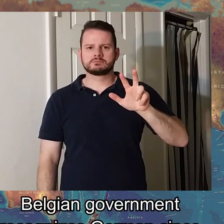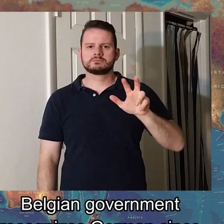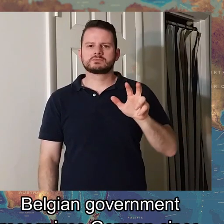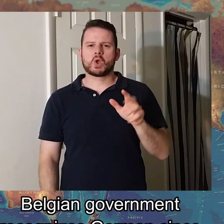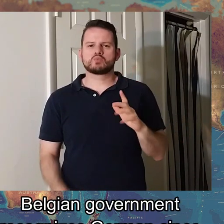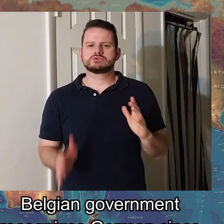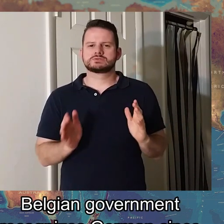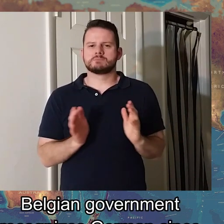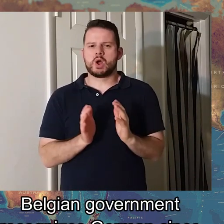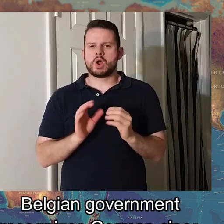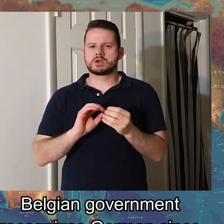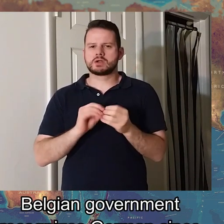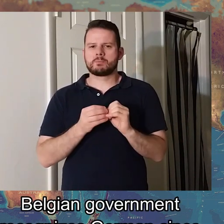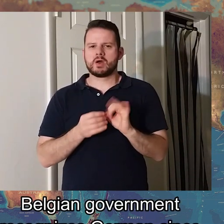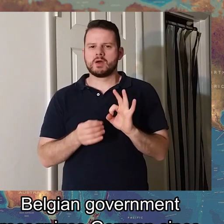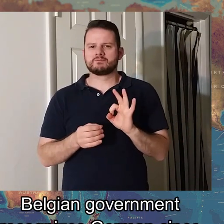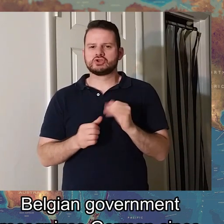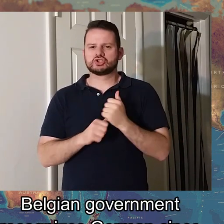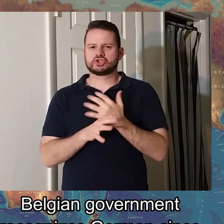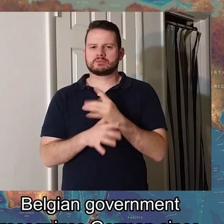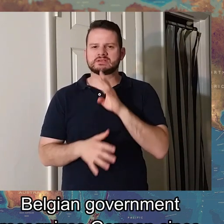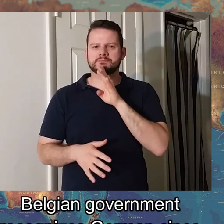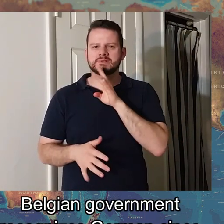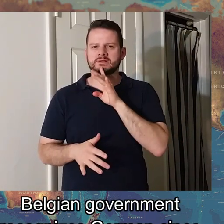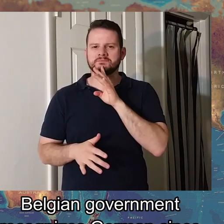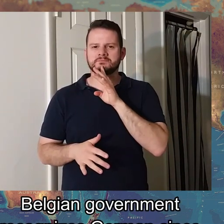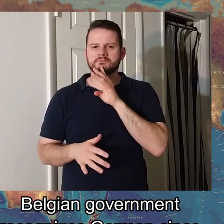There is a small number of German speakers,